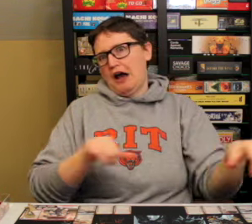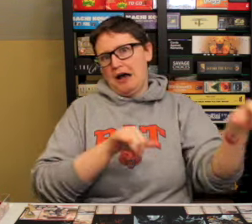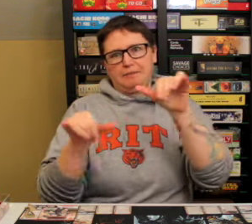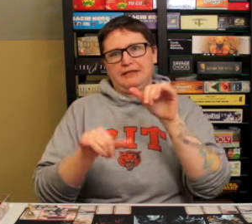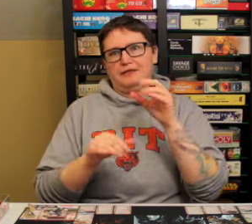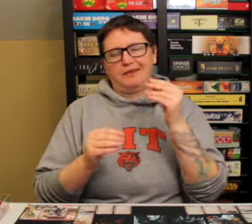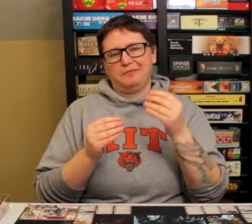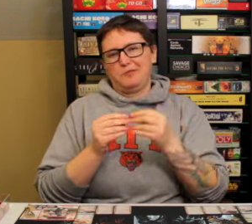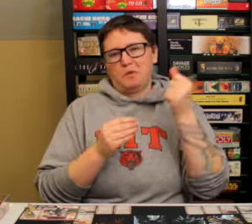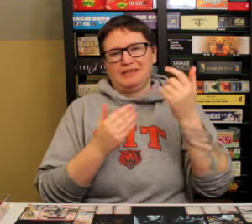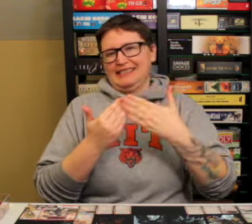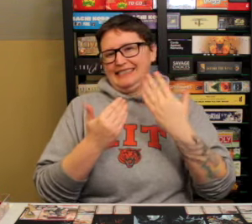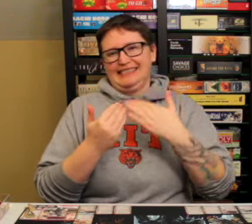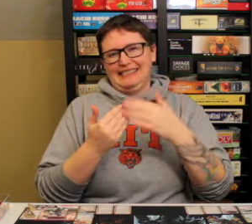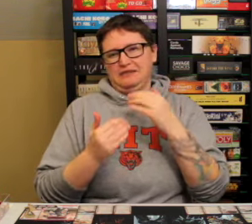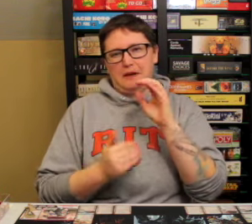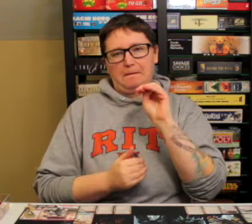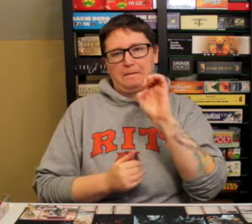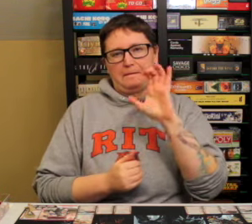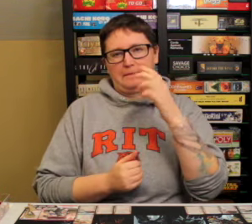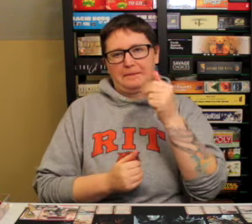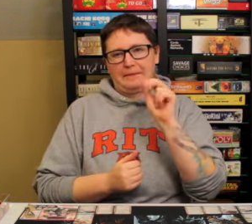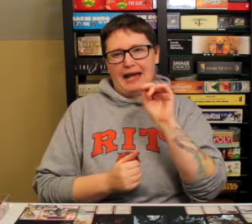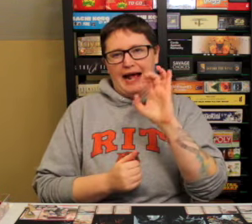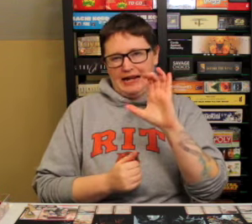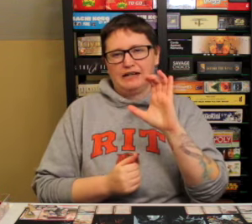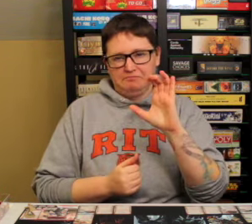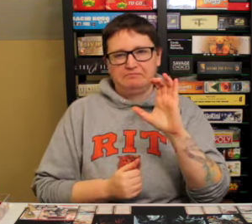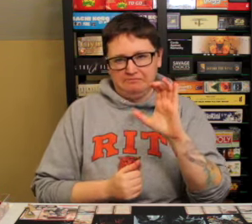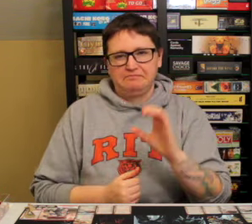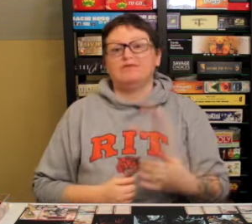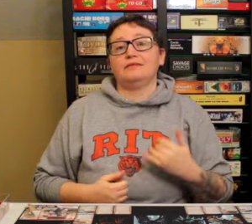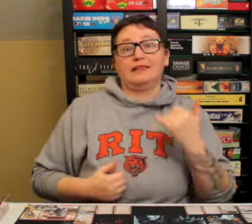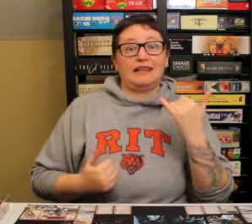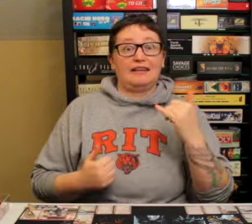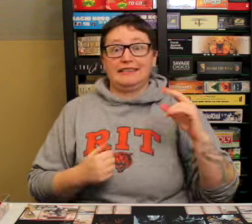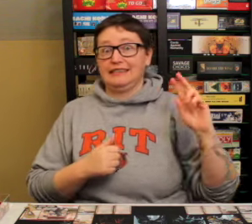That's one of the most common and most basic, simple types of mechanics.